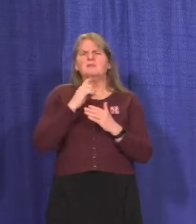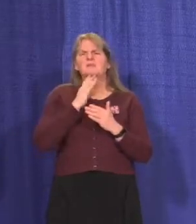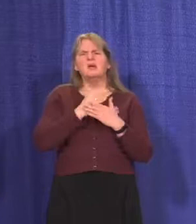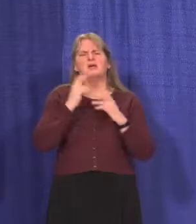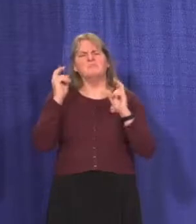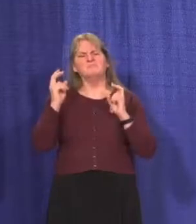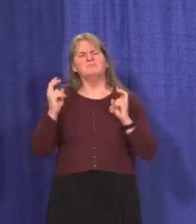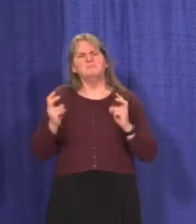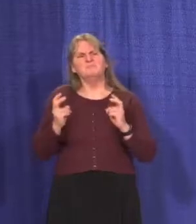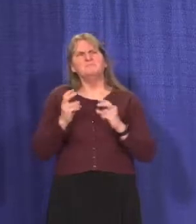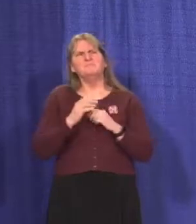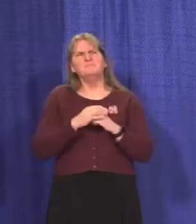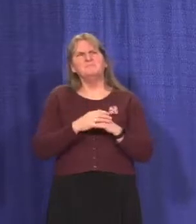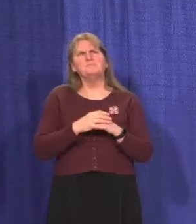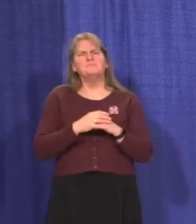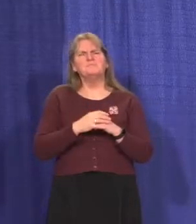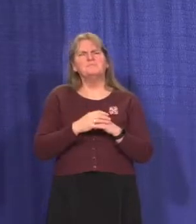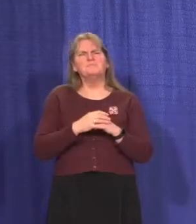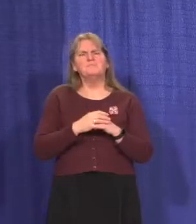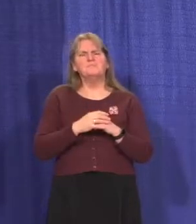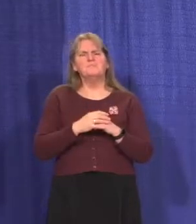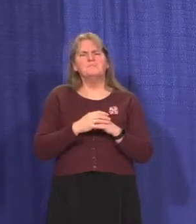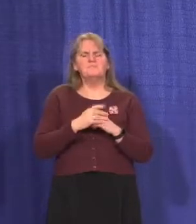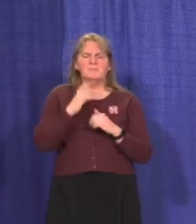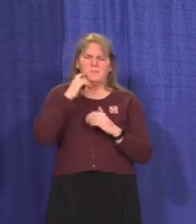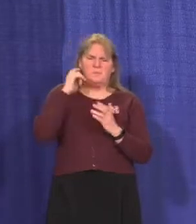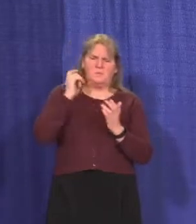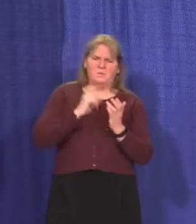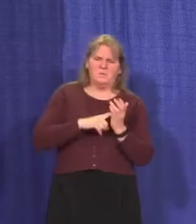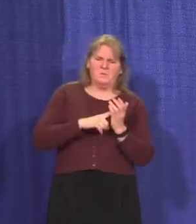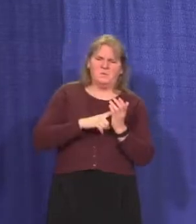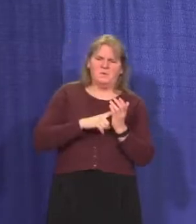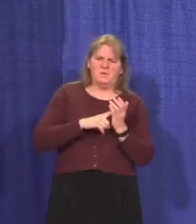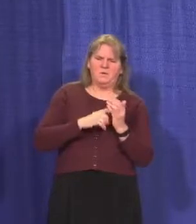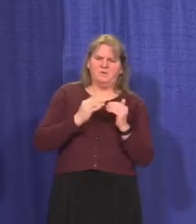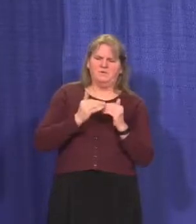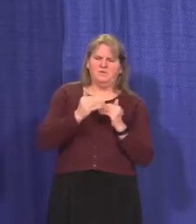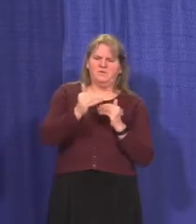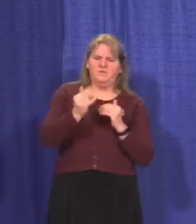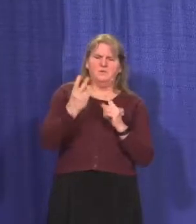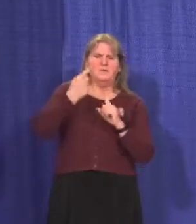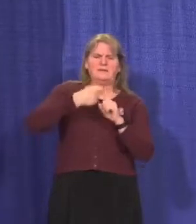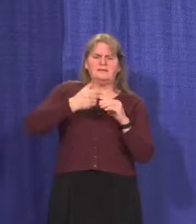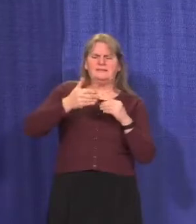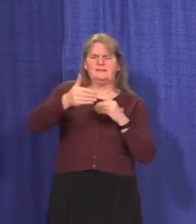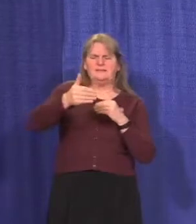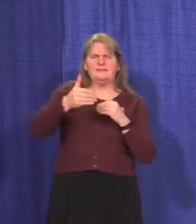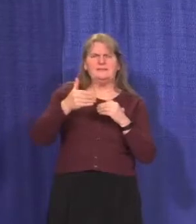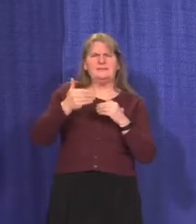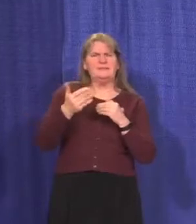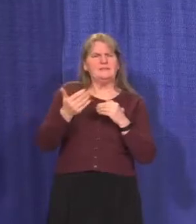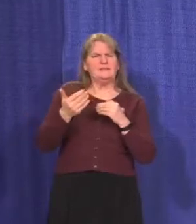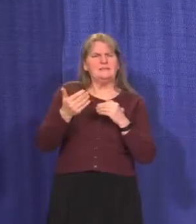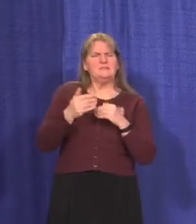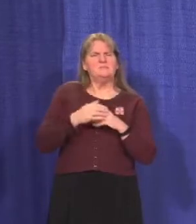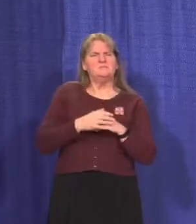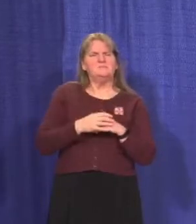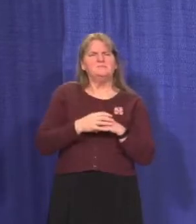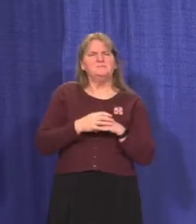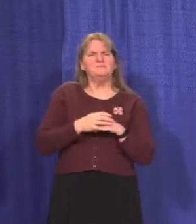we are seeing play out in the months to come which is the game